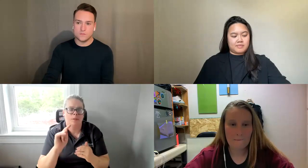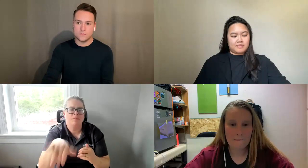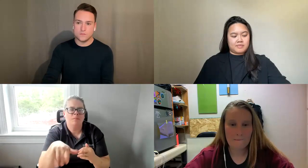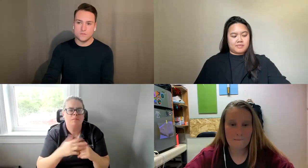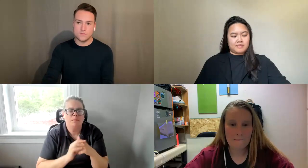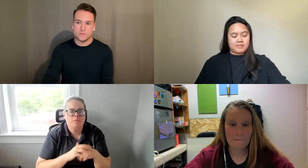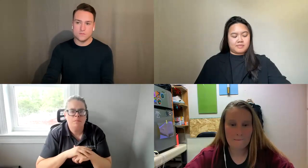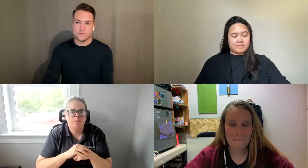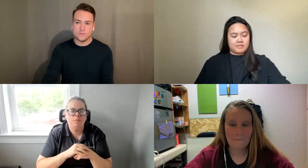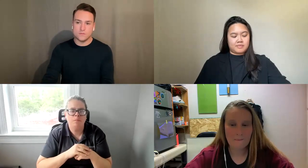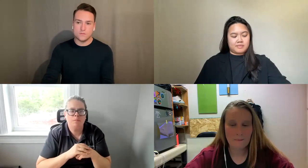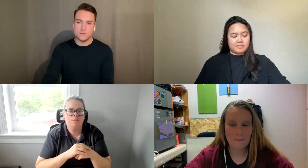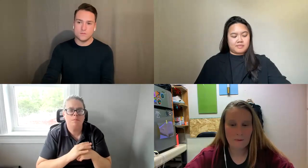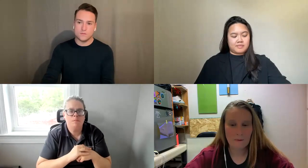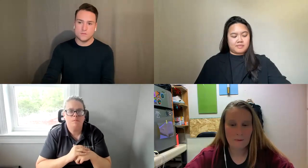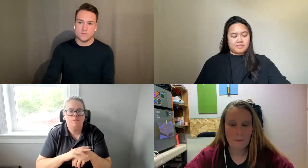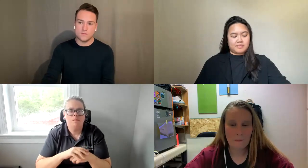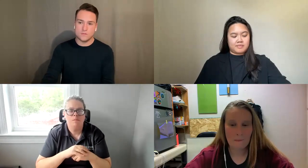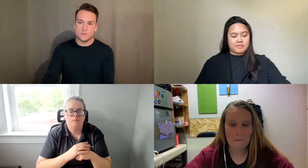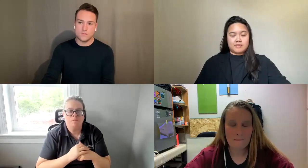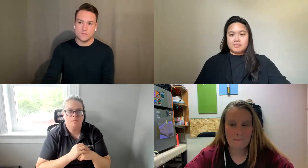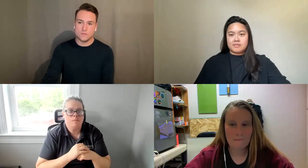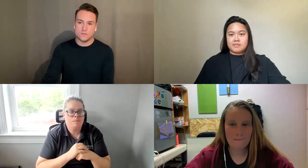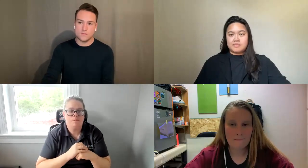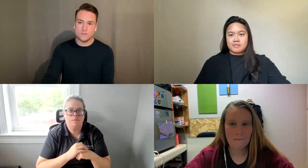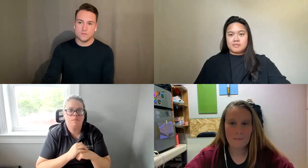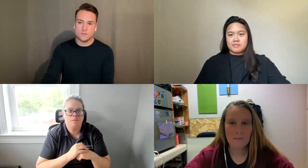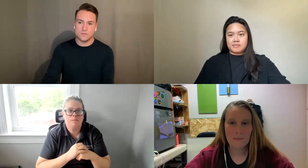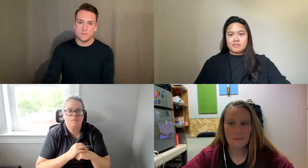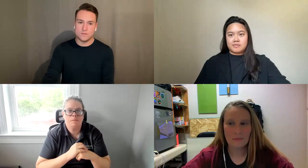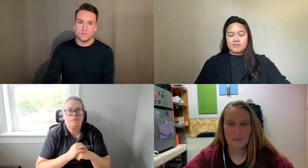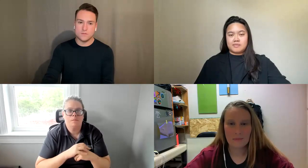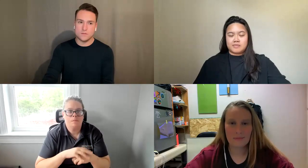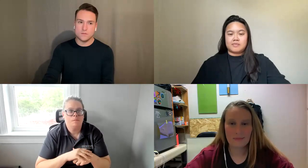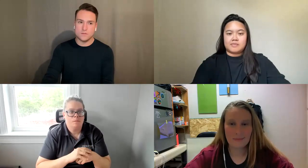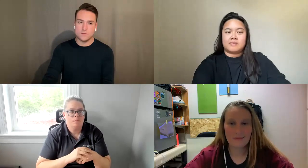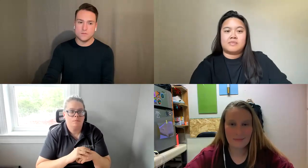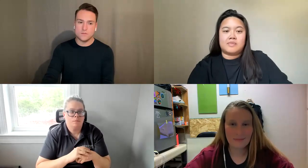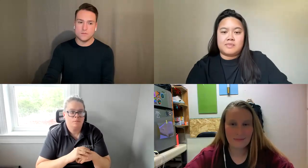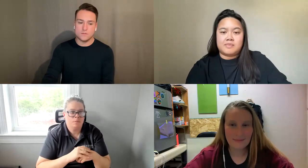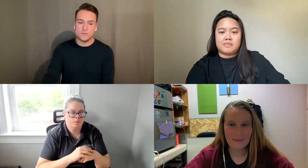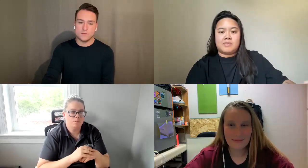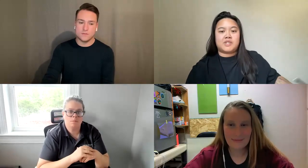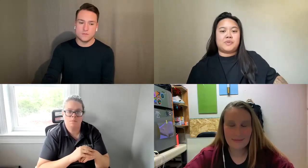We had a lot of people in the community interested, excited, and ultimately involved with us. That's beautiful.